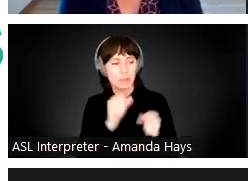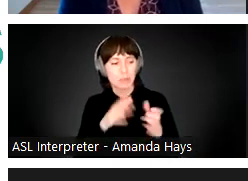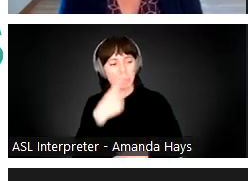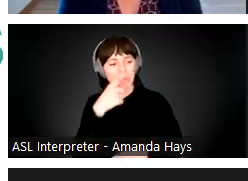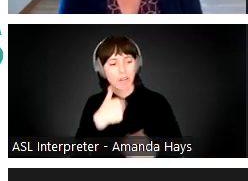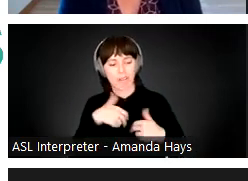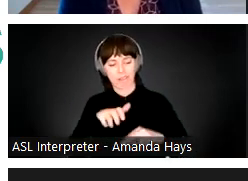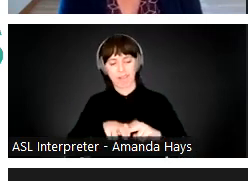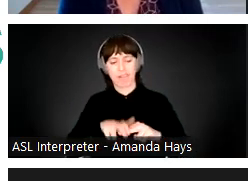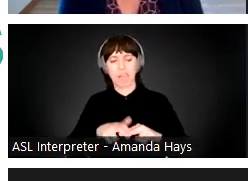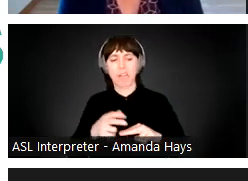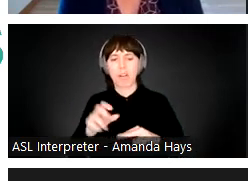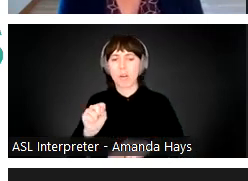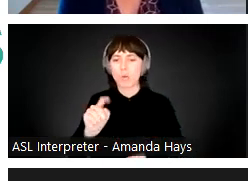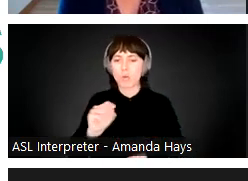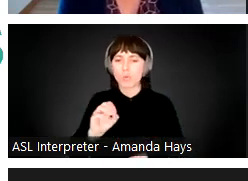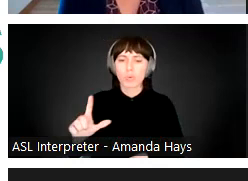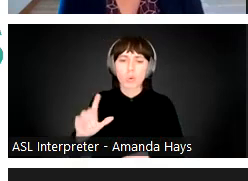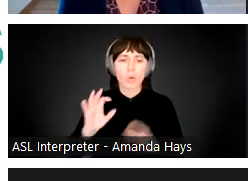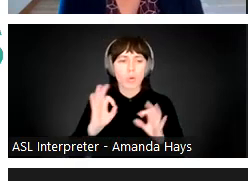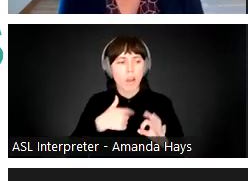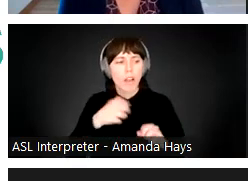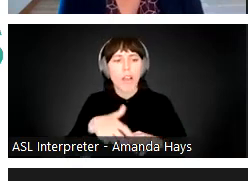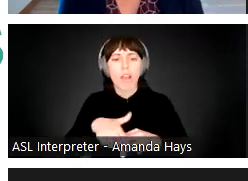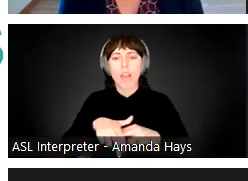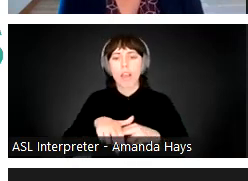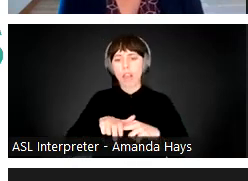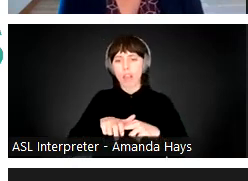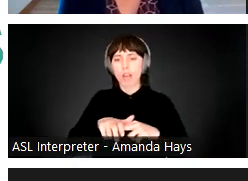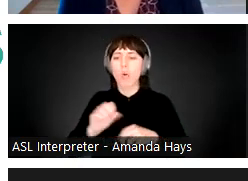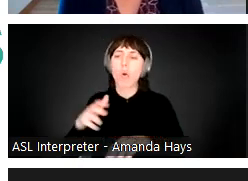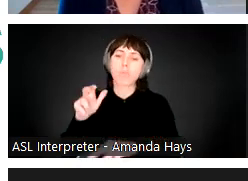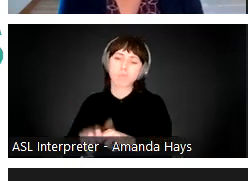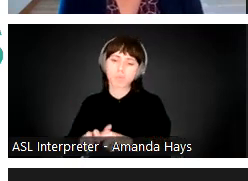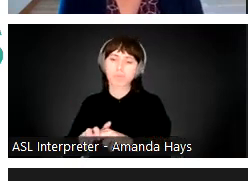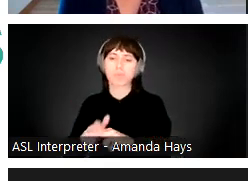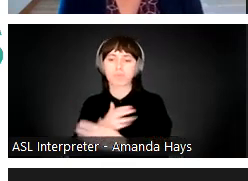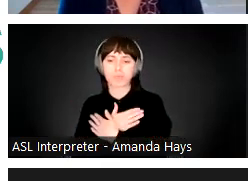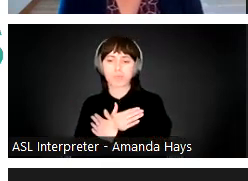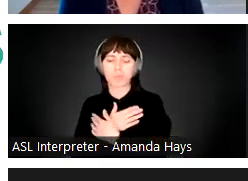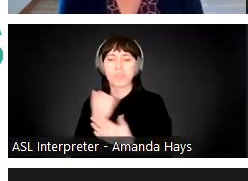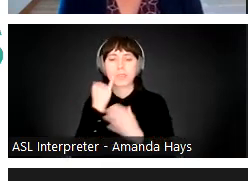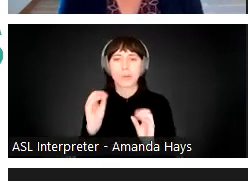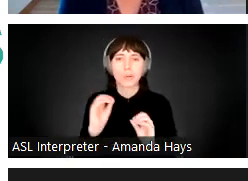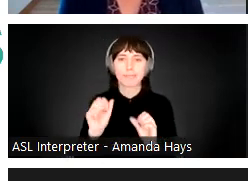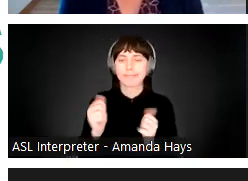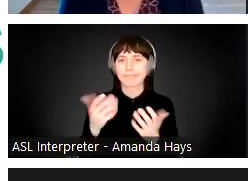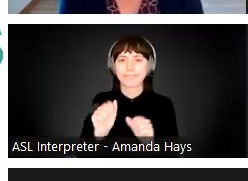where you could sit. And so, that's where you, there's no